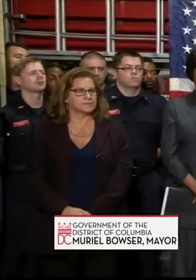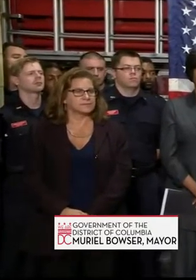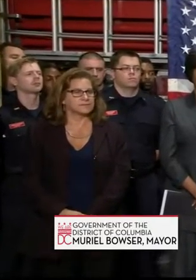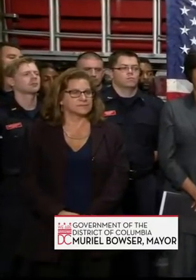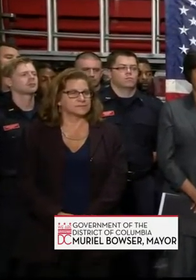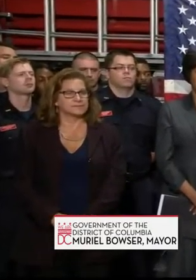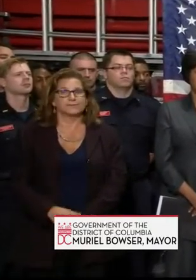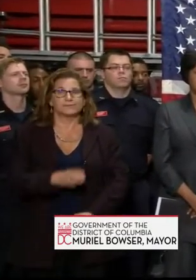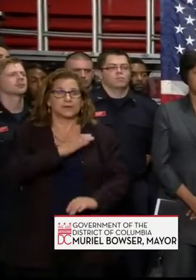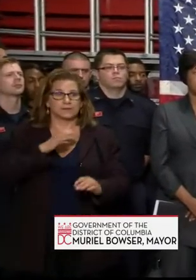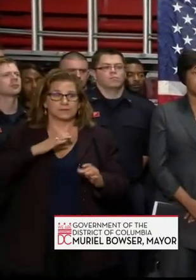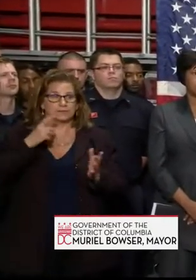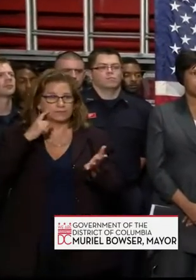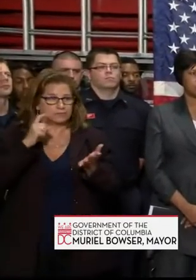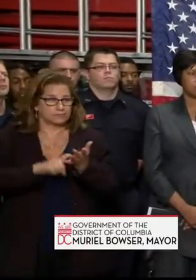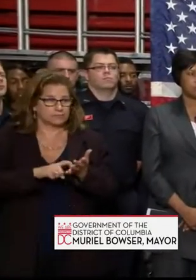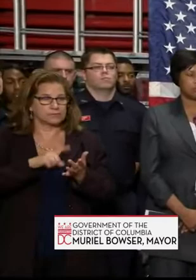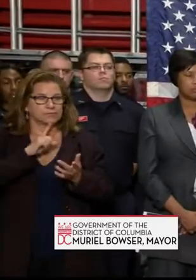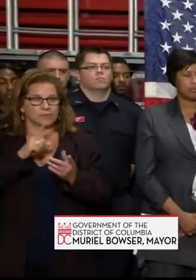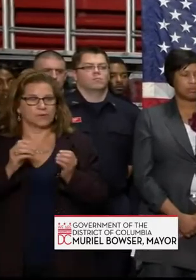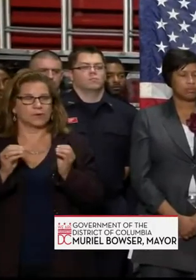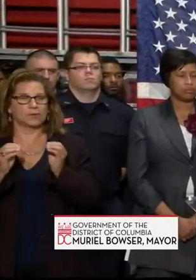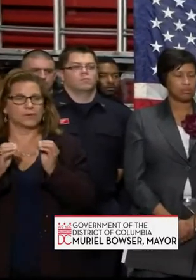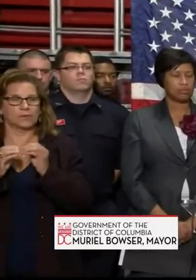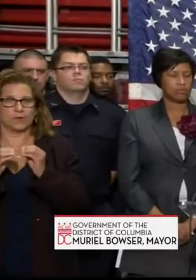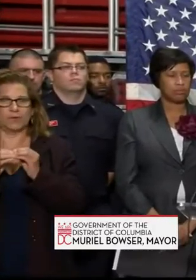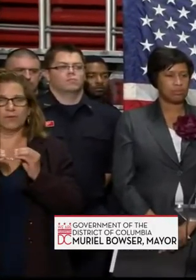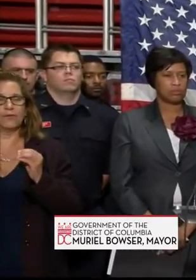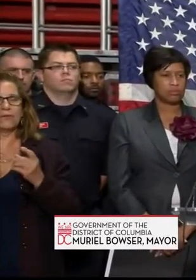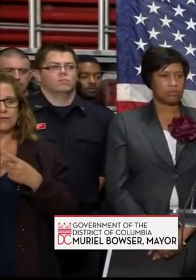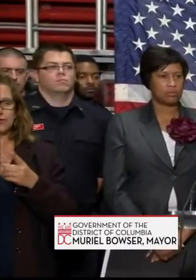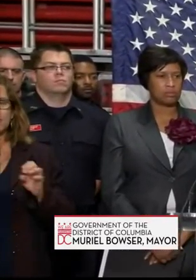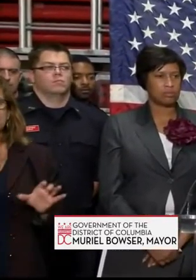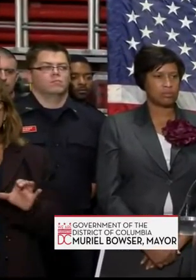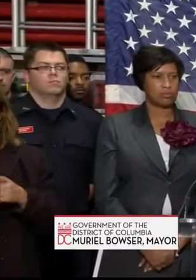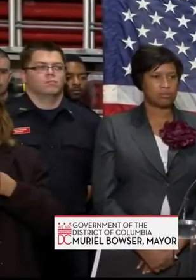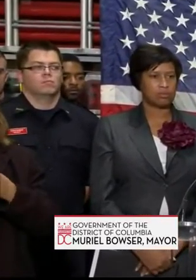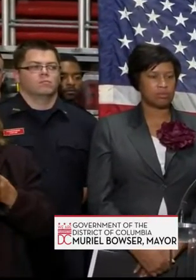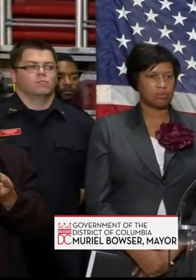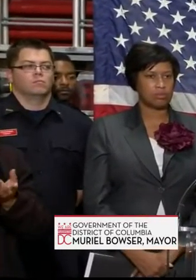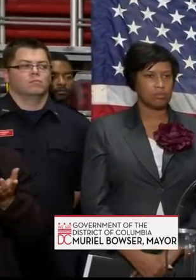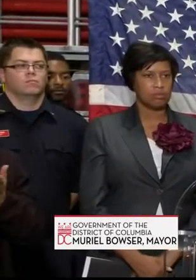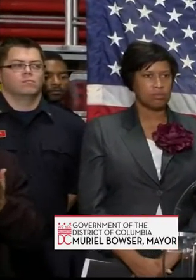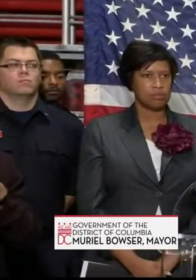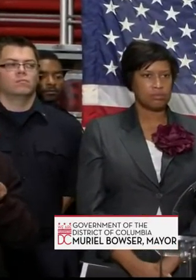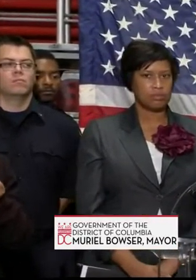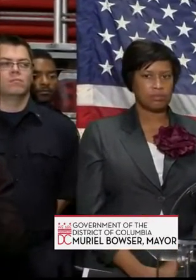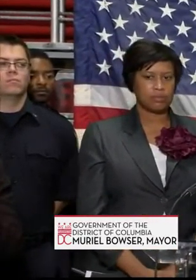WORK TO BE DONE TO SUPPORT OUR FIRST RESPONDERS AND TO ENSURE THAT OUR MEN AND WOMEN ARE SUITABLY CARED FOR AND